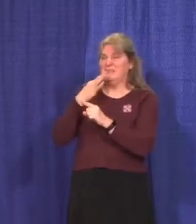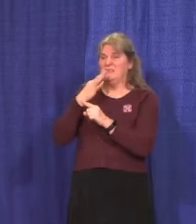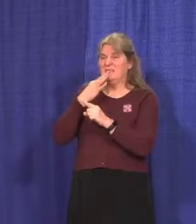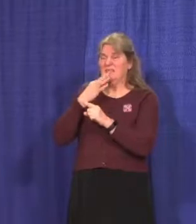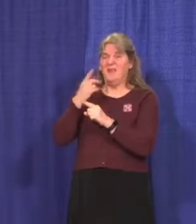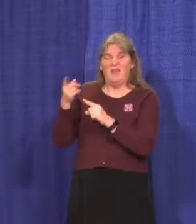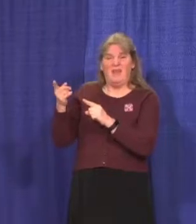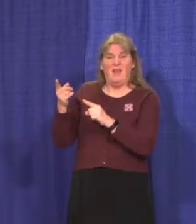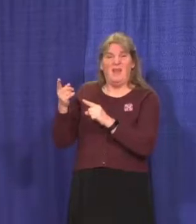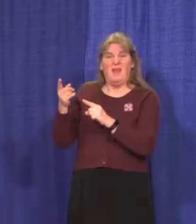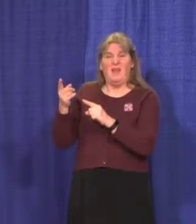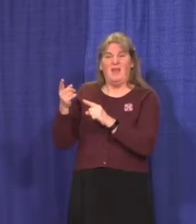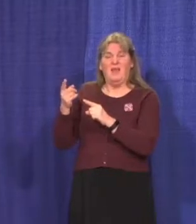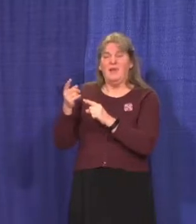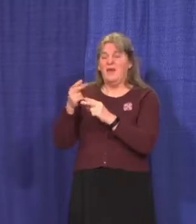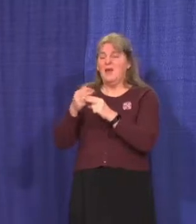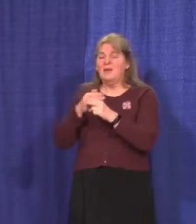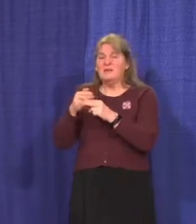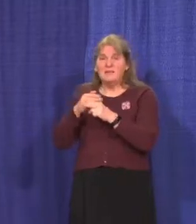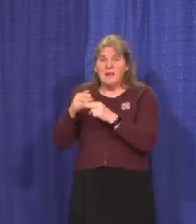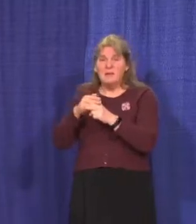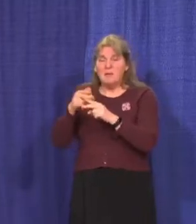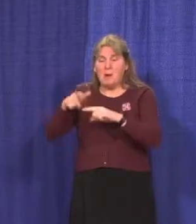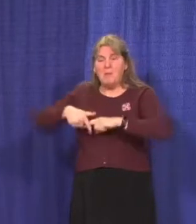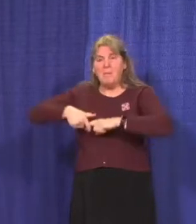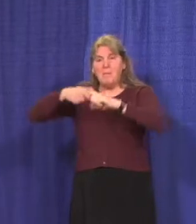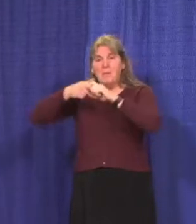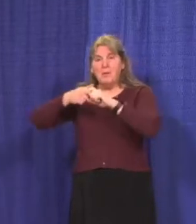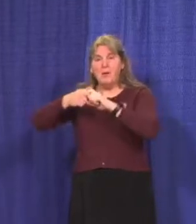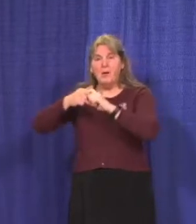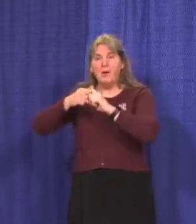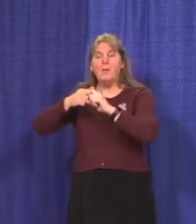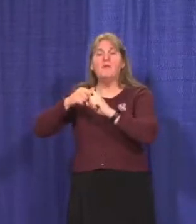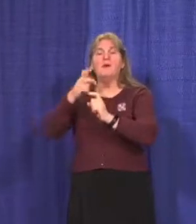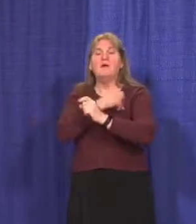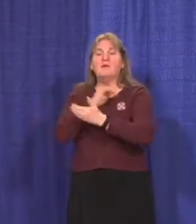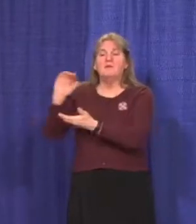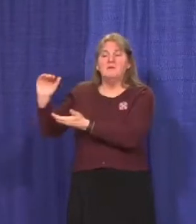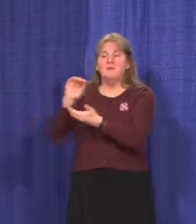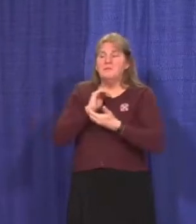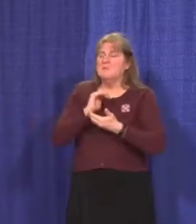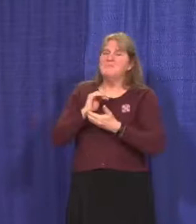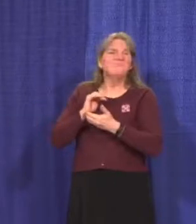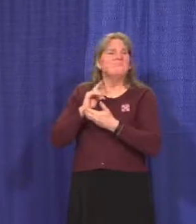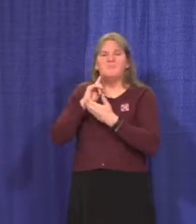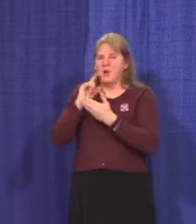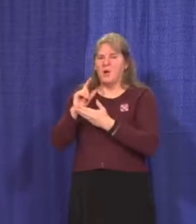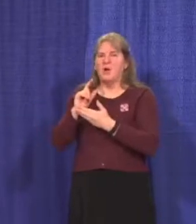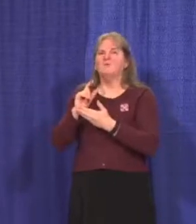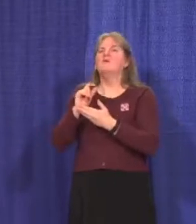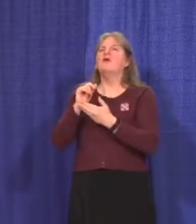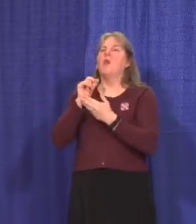and Moderna and Pfizer will